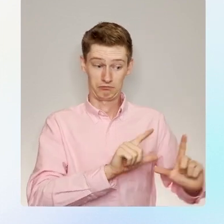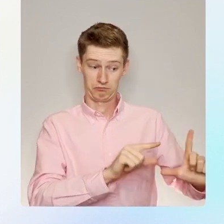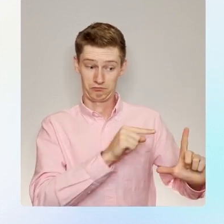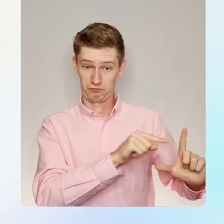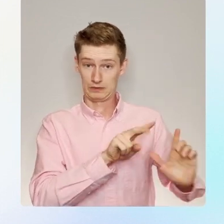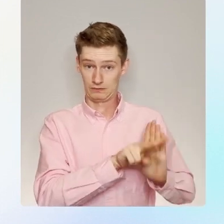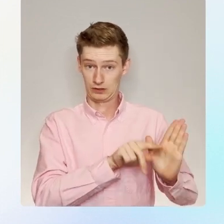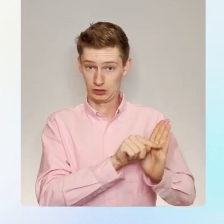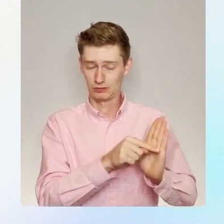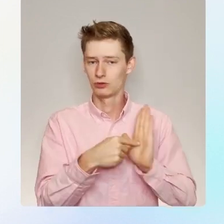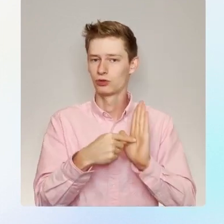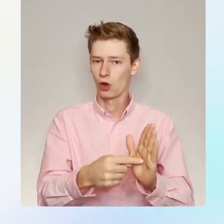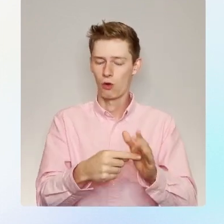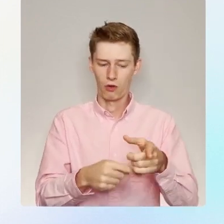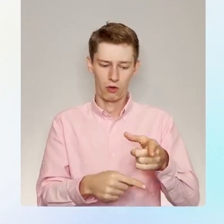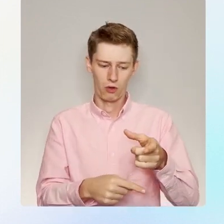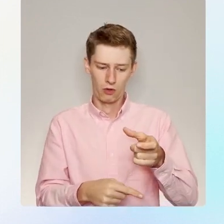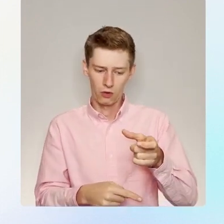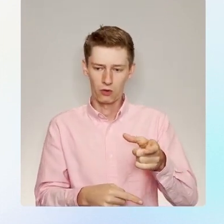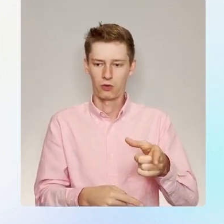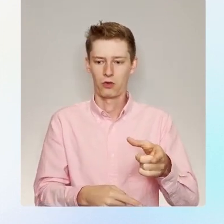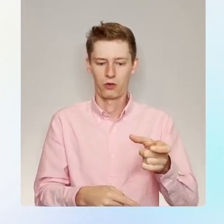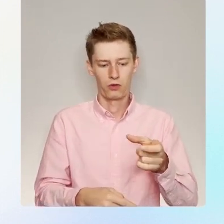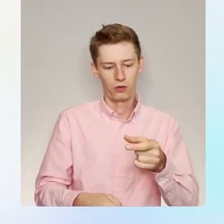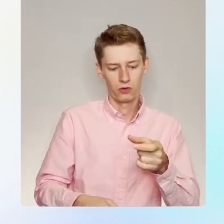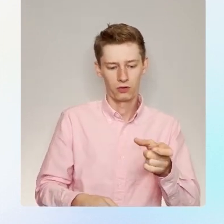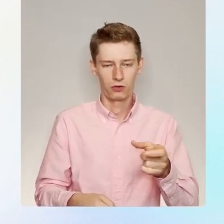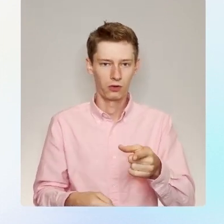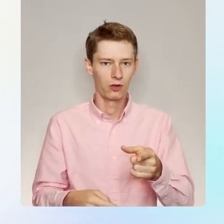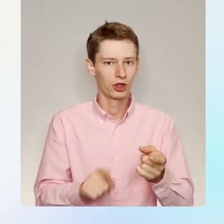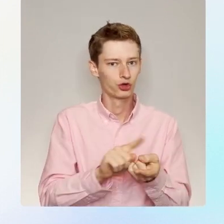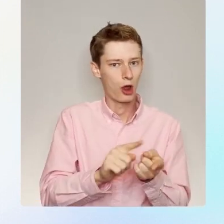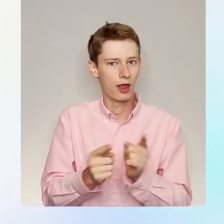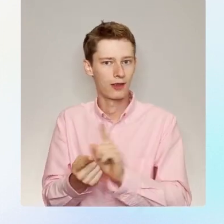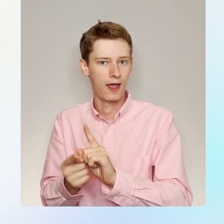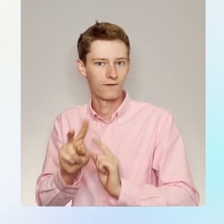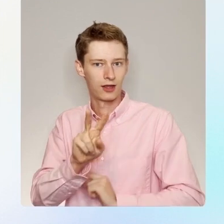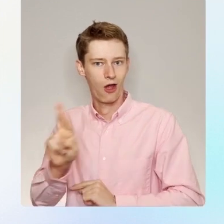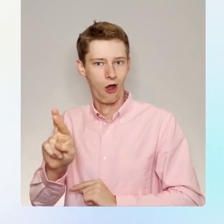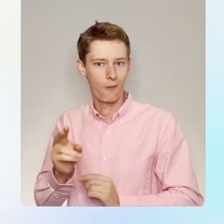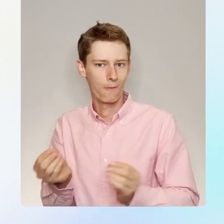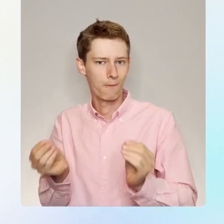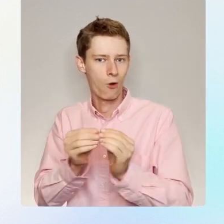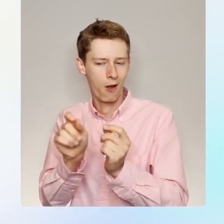the movement of the user's index finger is translated into VR more accurately than ever before.